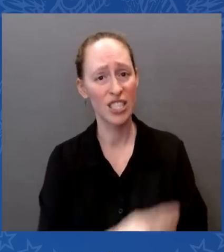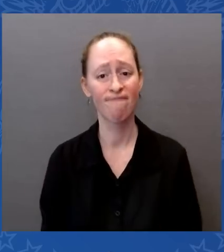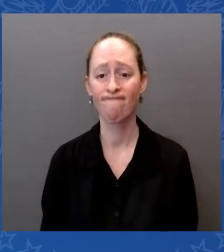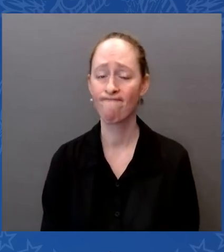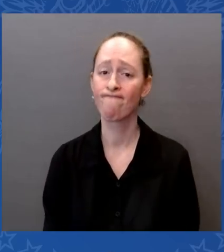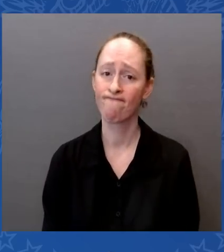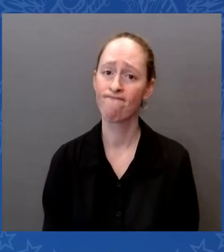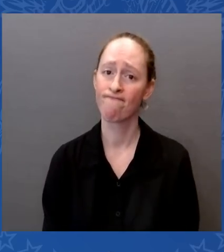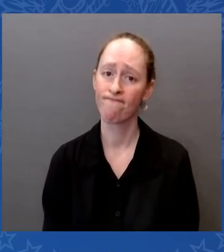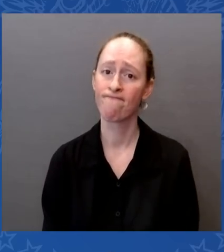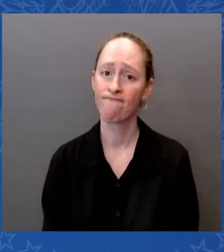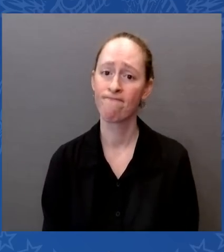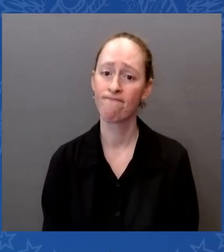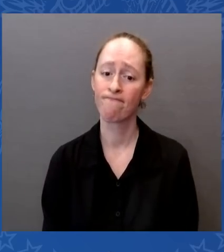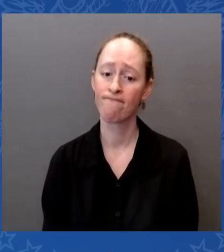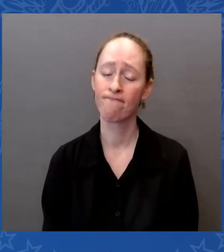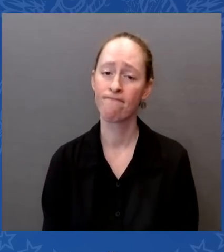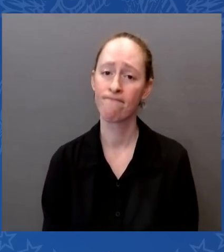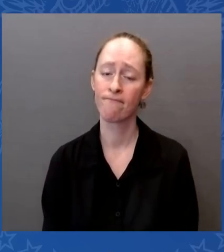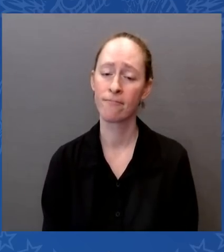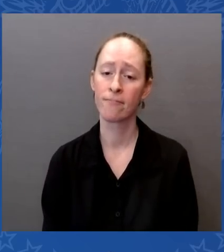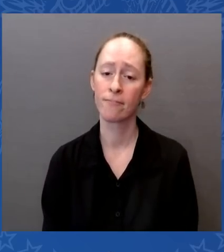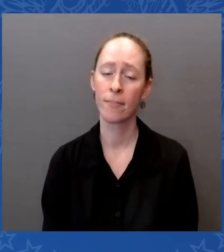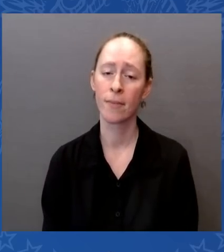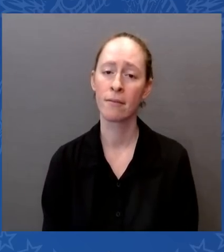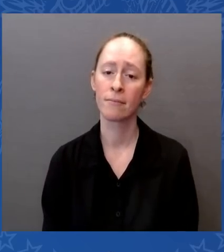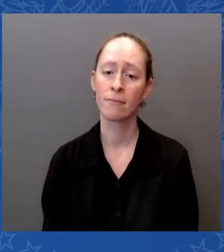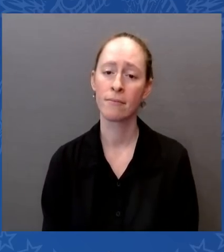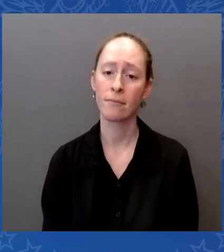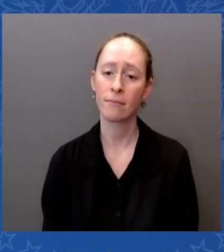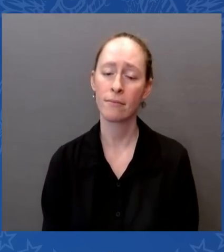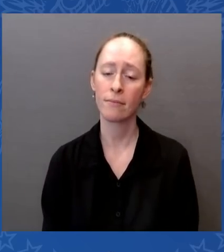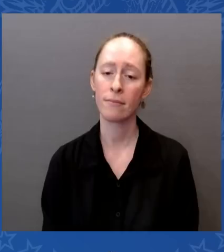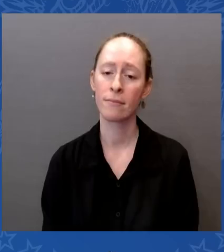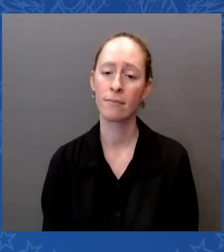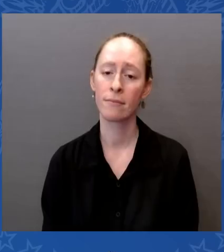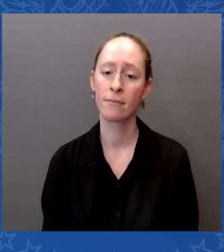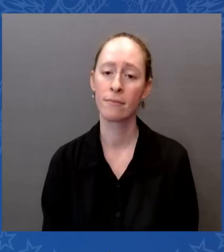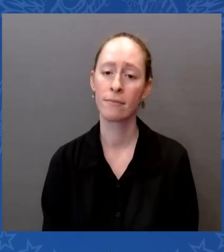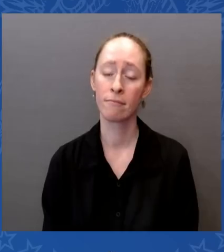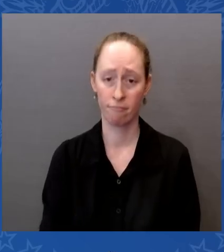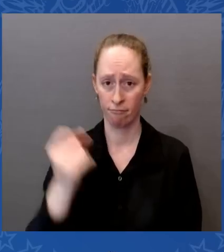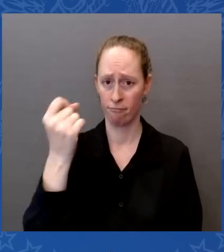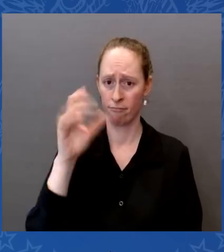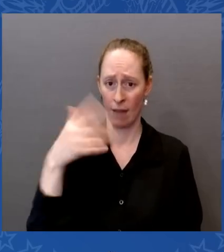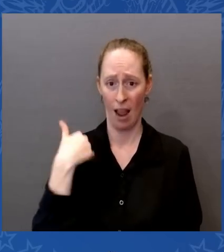They have three -- not one, not two -- three plans to cut Social Security benefits.